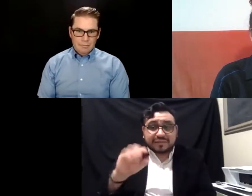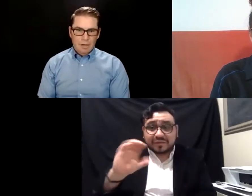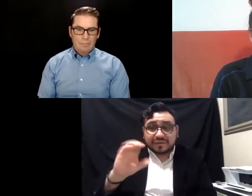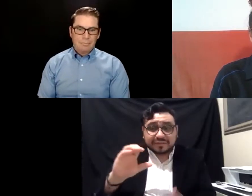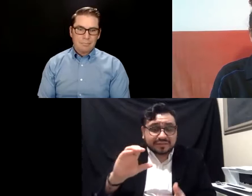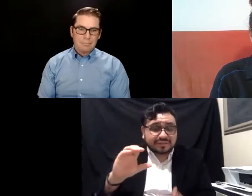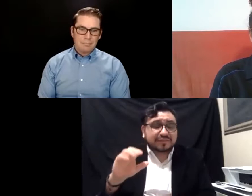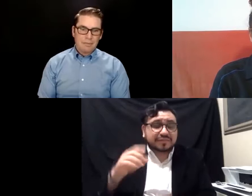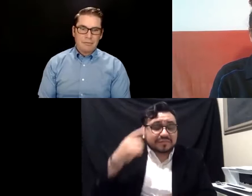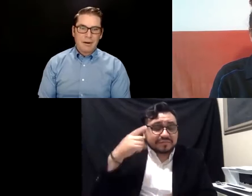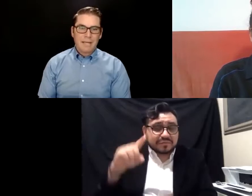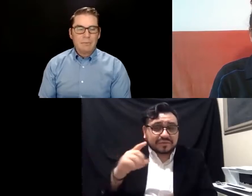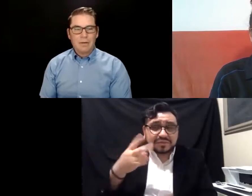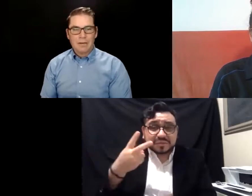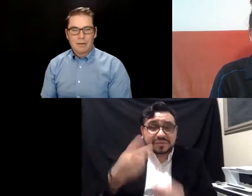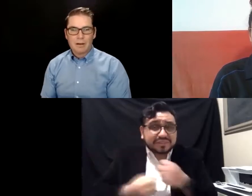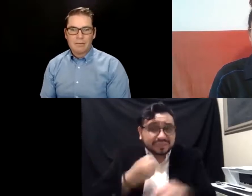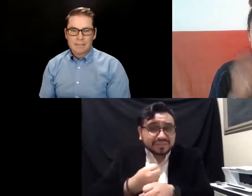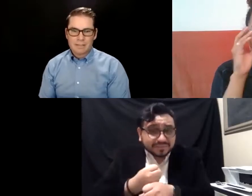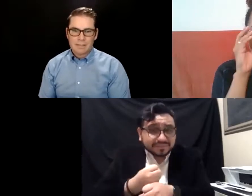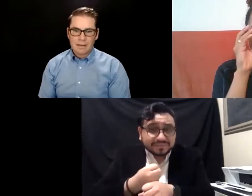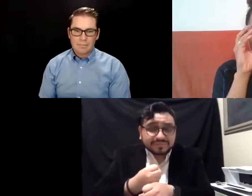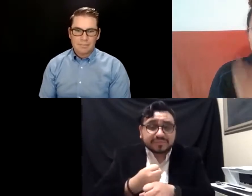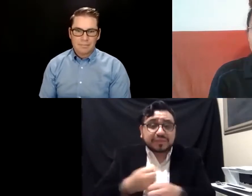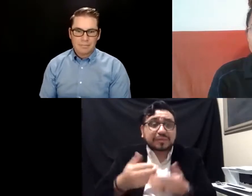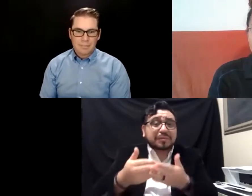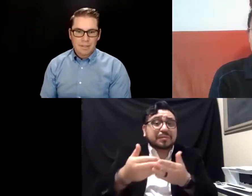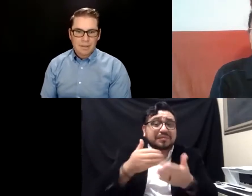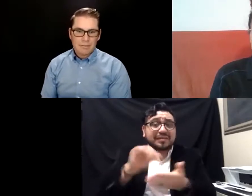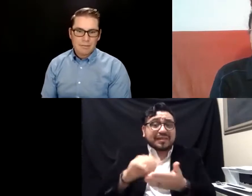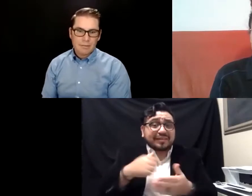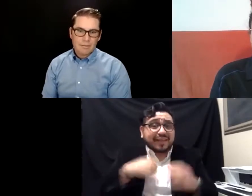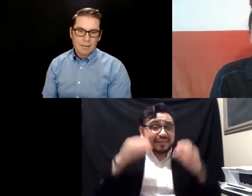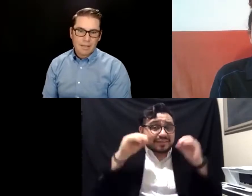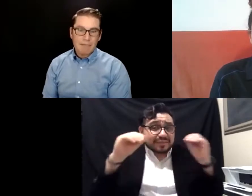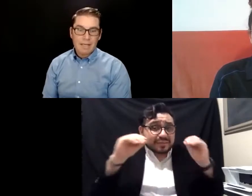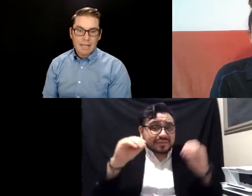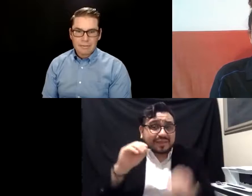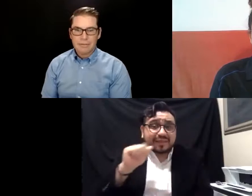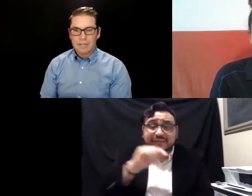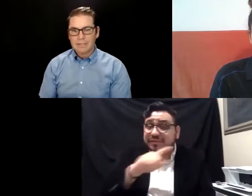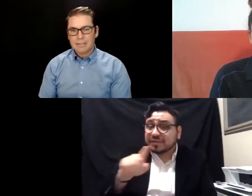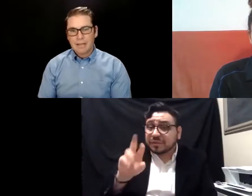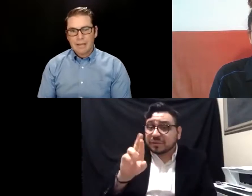Well before I came to work here at Clovis. I've been here for two years.